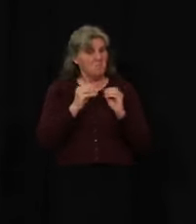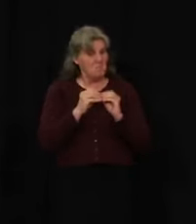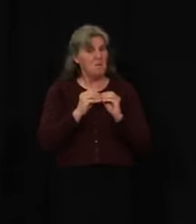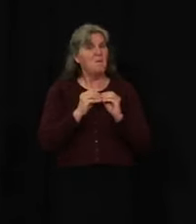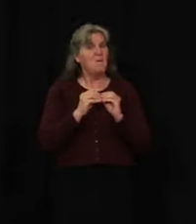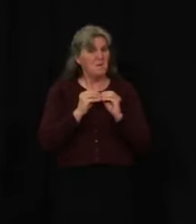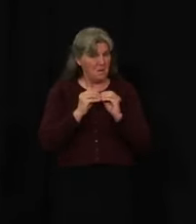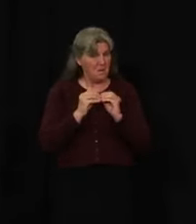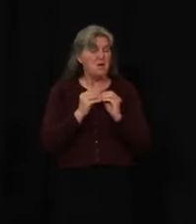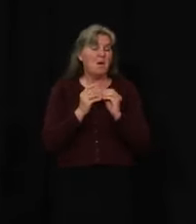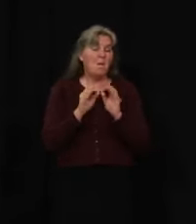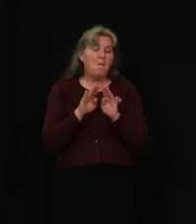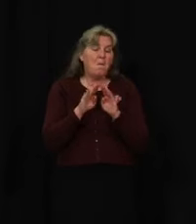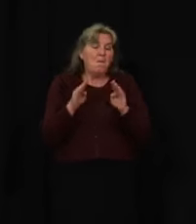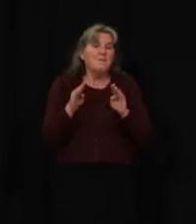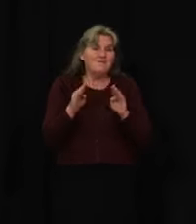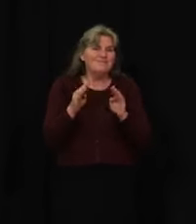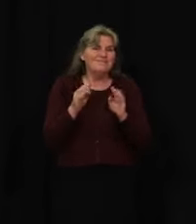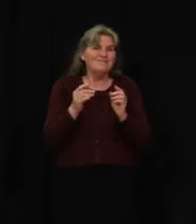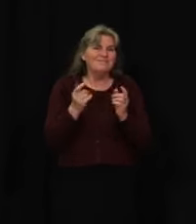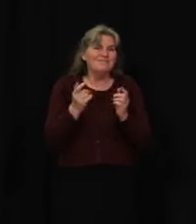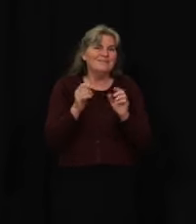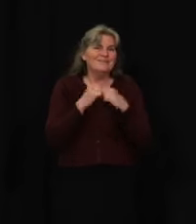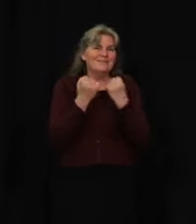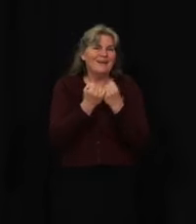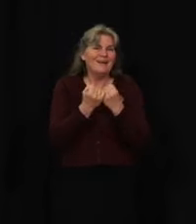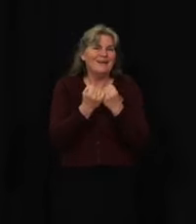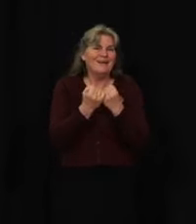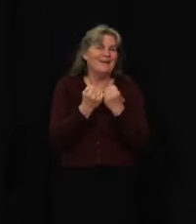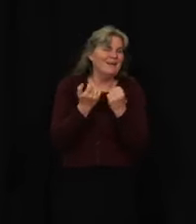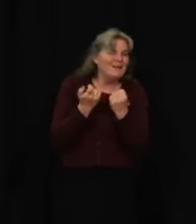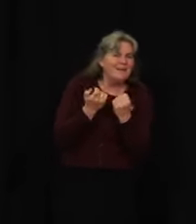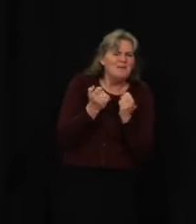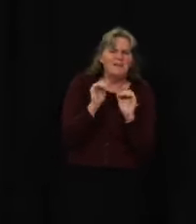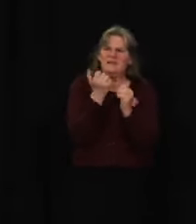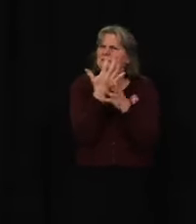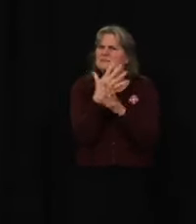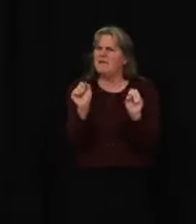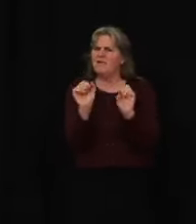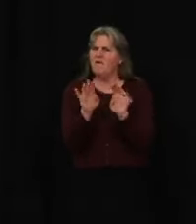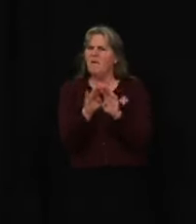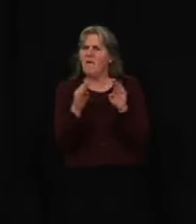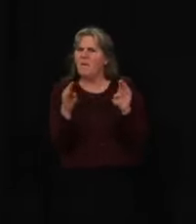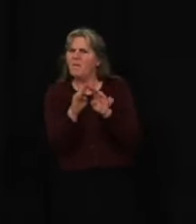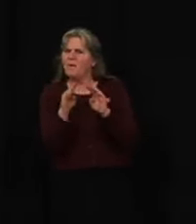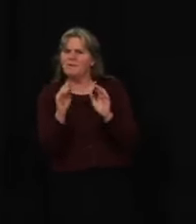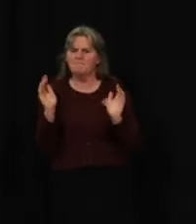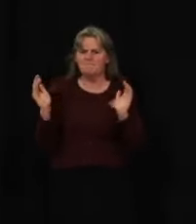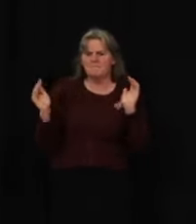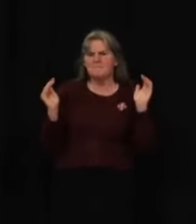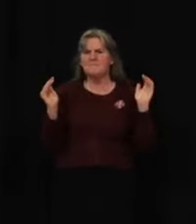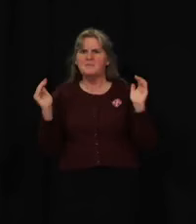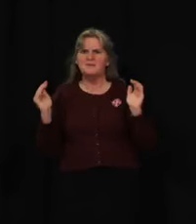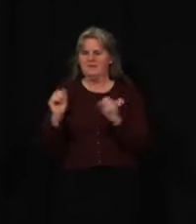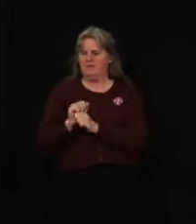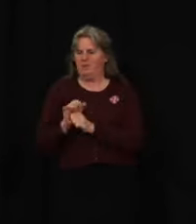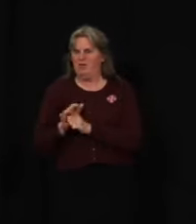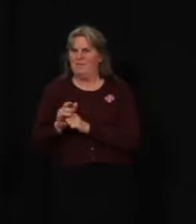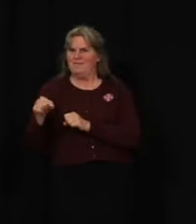accessible and open society, as much as we can afford to while staying safe from the pandemic.